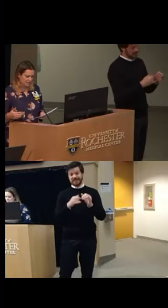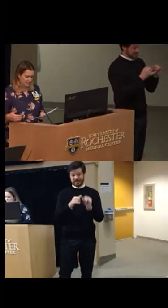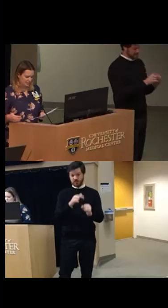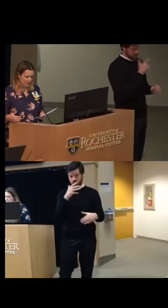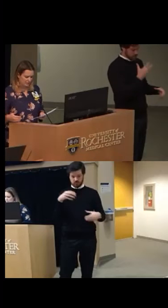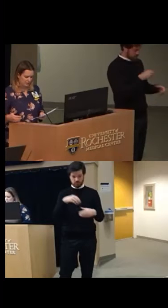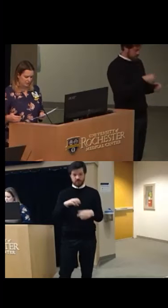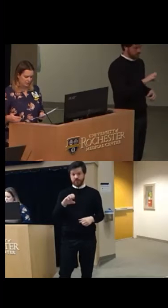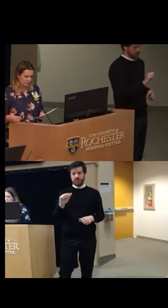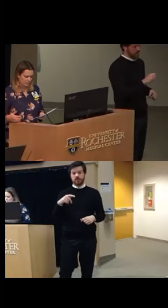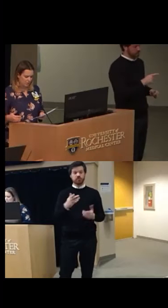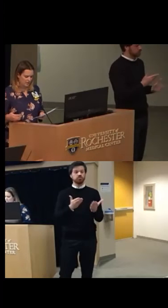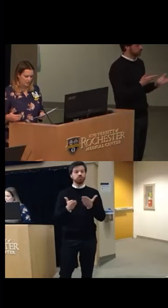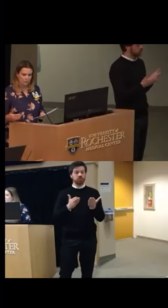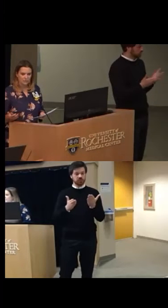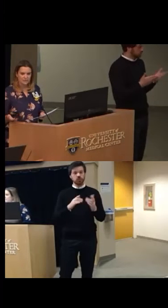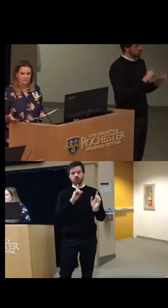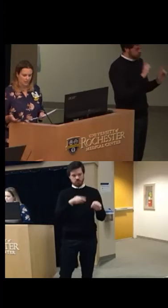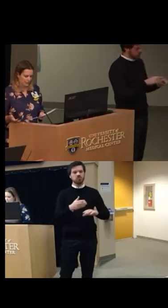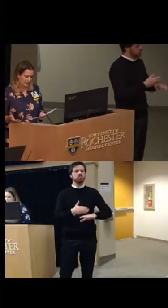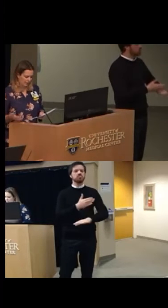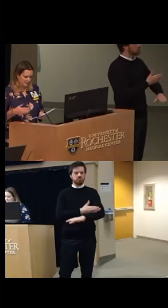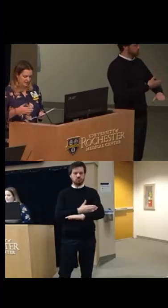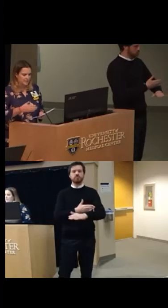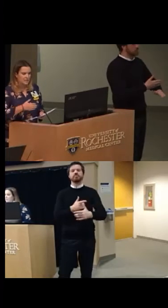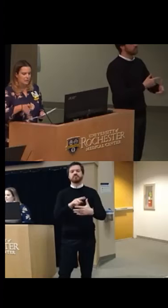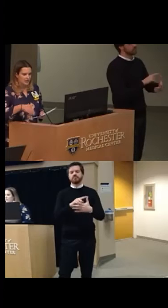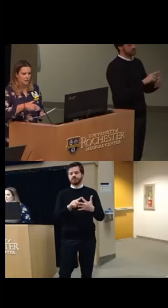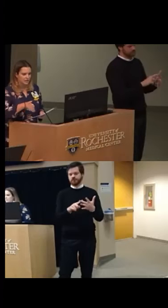an EAP Counseling Service reported Improvement in the following areas and these are actually